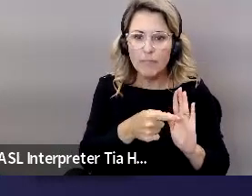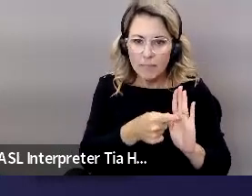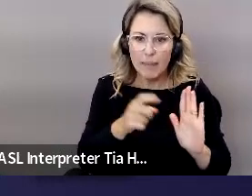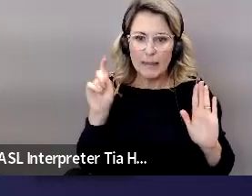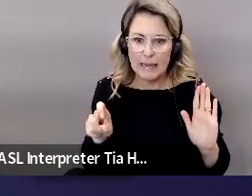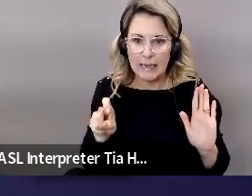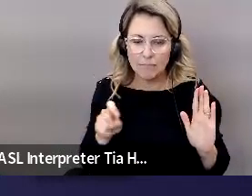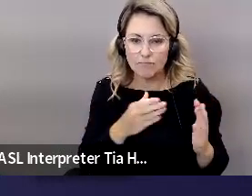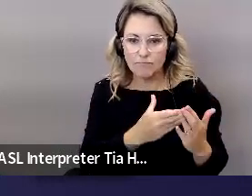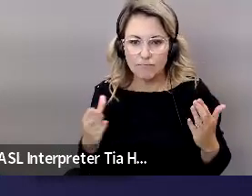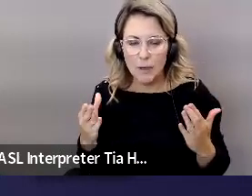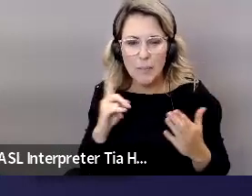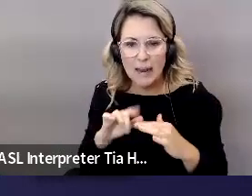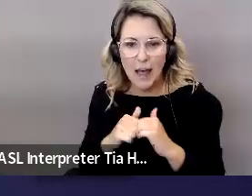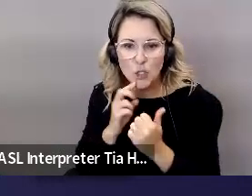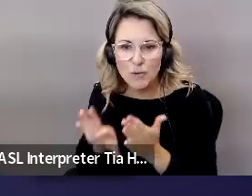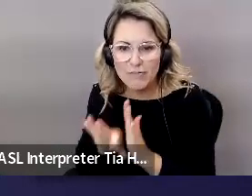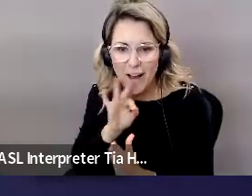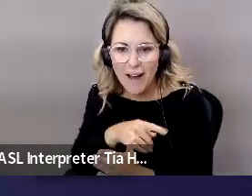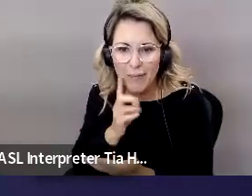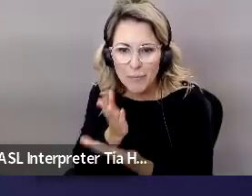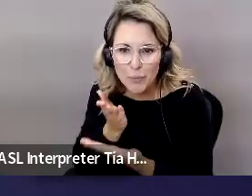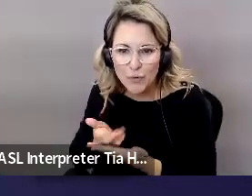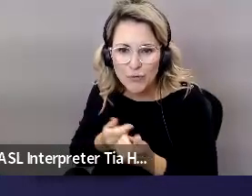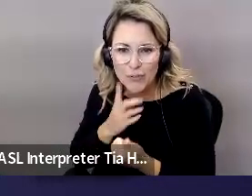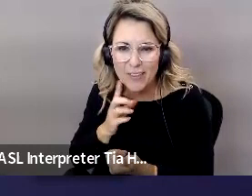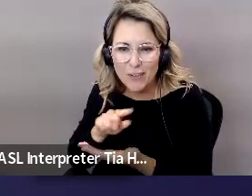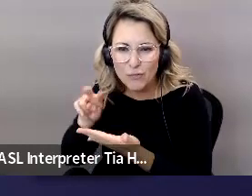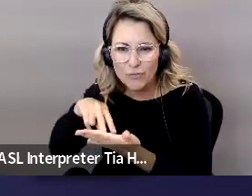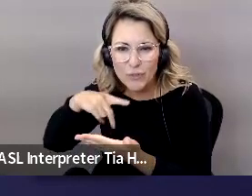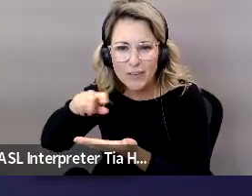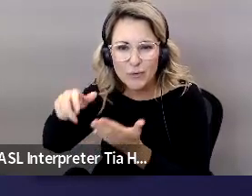literature, like Dr. Gooden said, and how do we find that. And so, I think it's really important